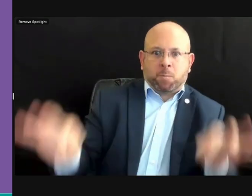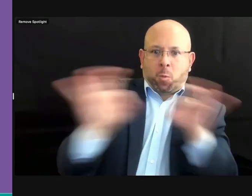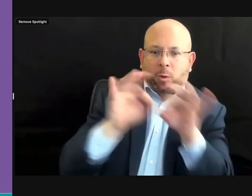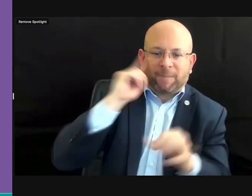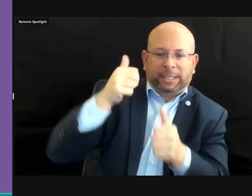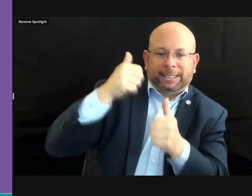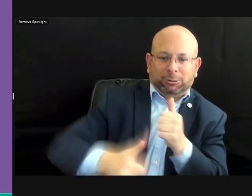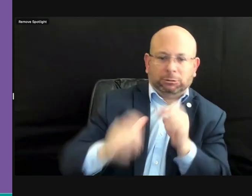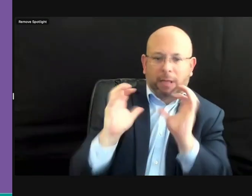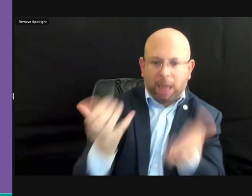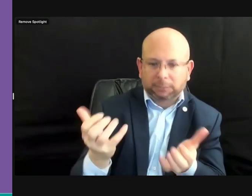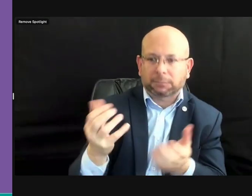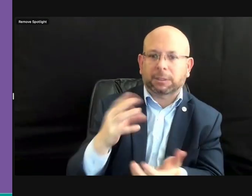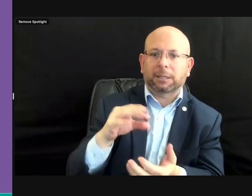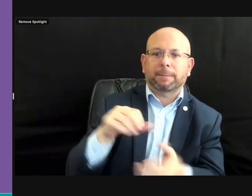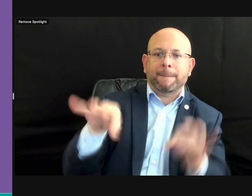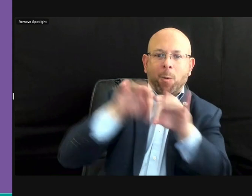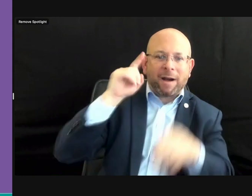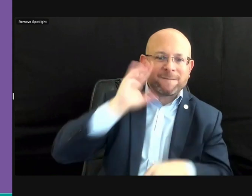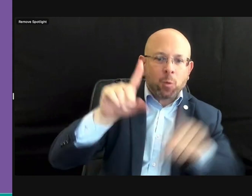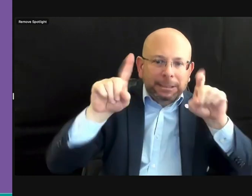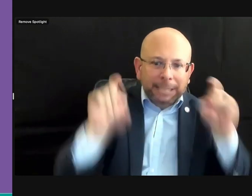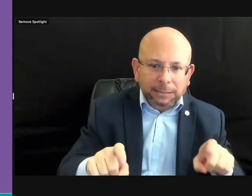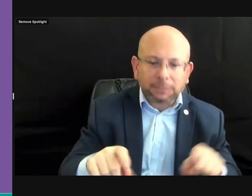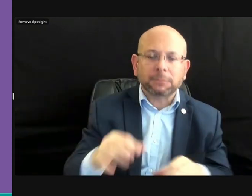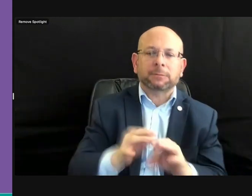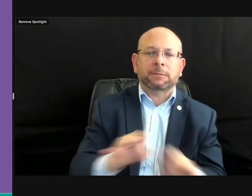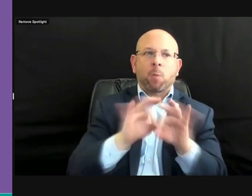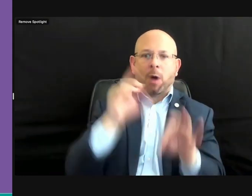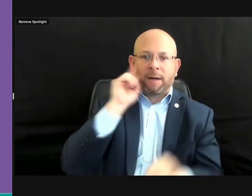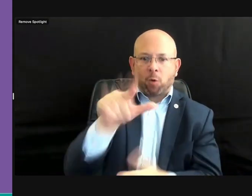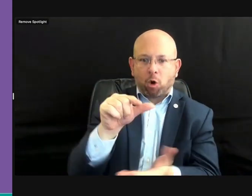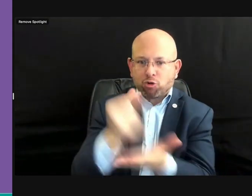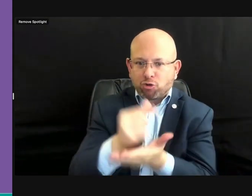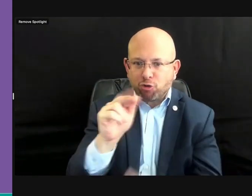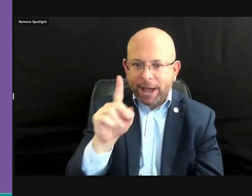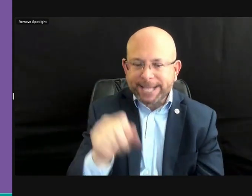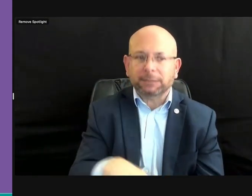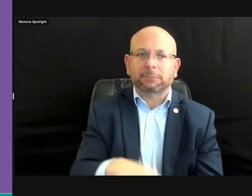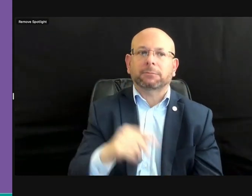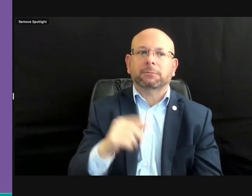Vocabulary is critical for each class. It's important for tests, important in terms